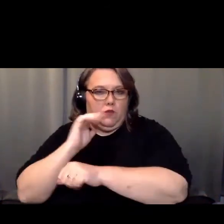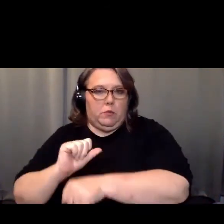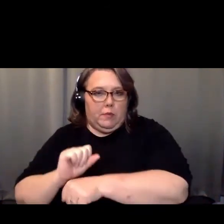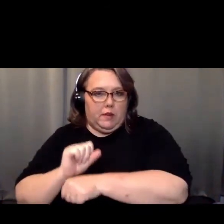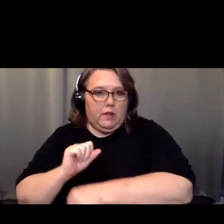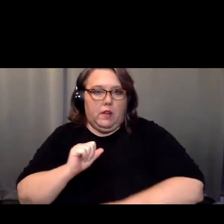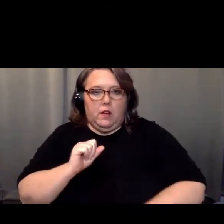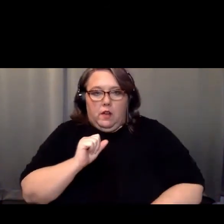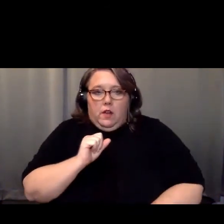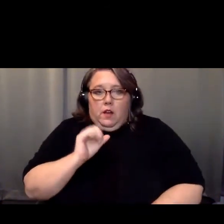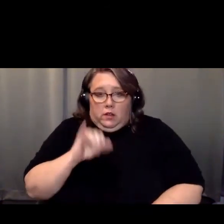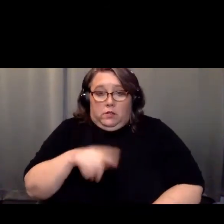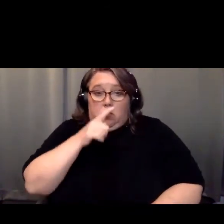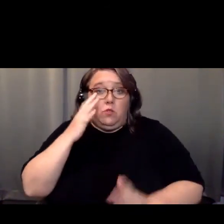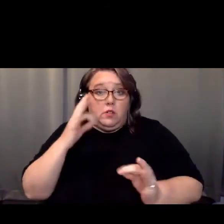by the social security administration.